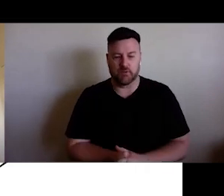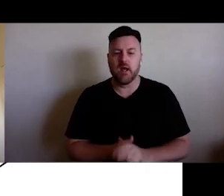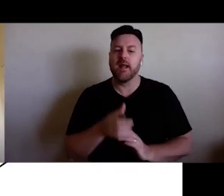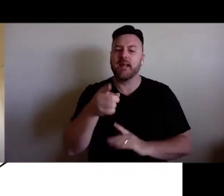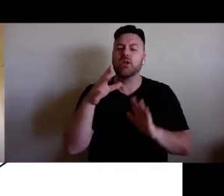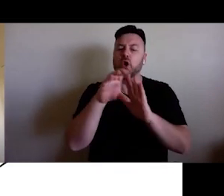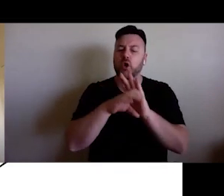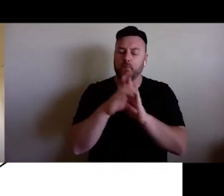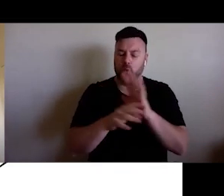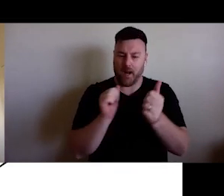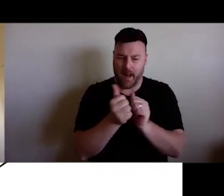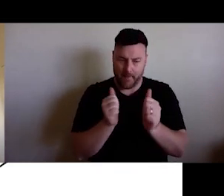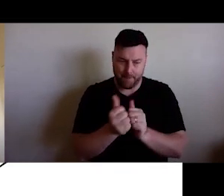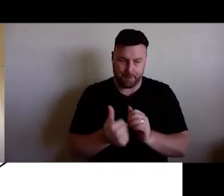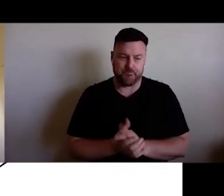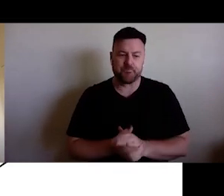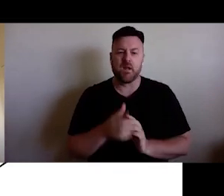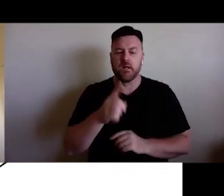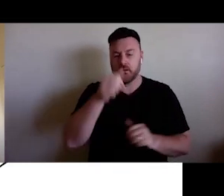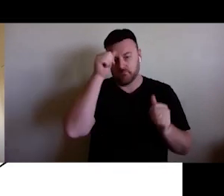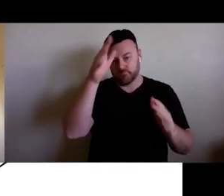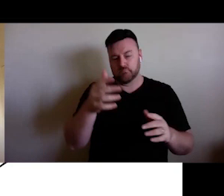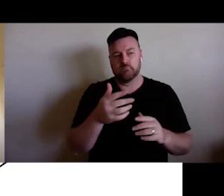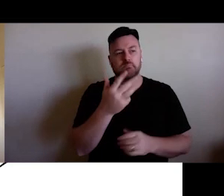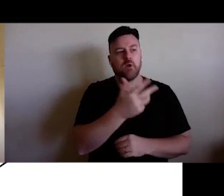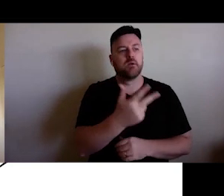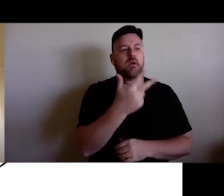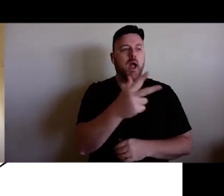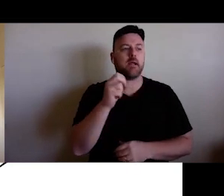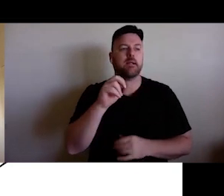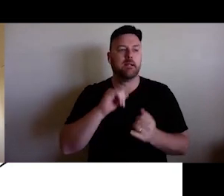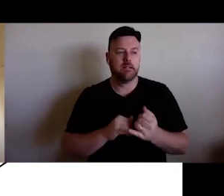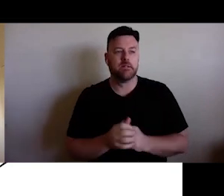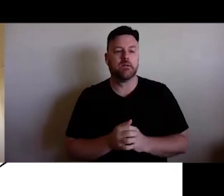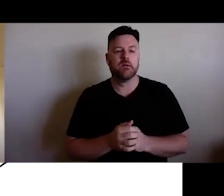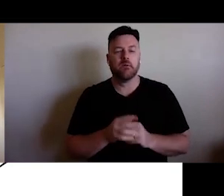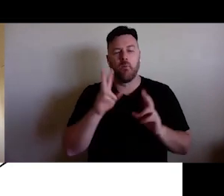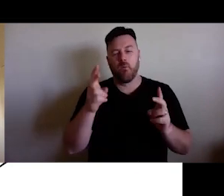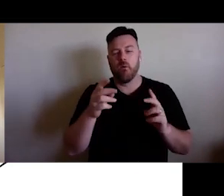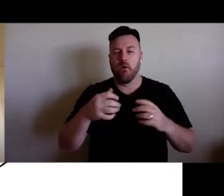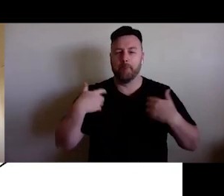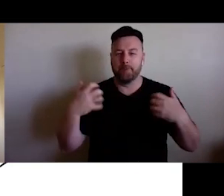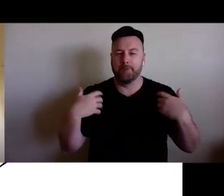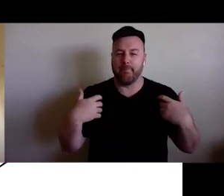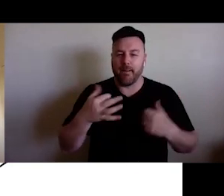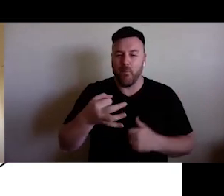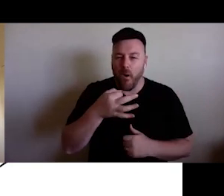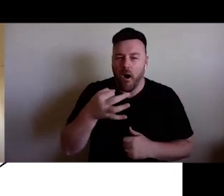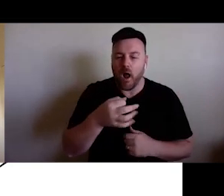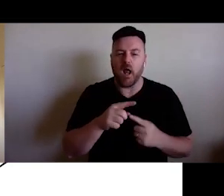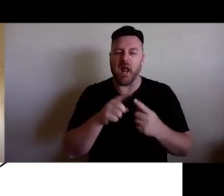'90s for making iconic games like Monkey Island, Day Of The Tentacle,